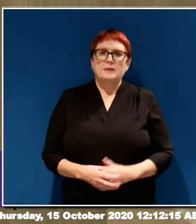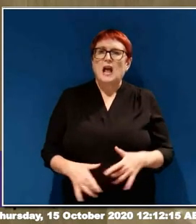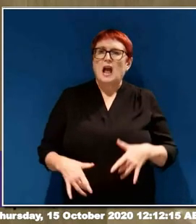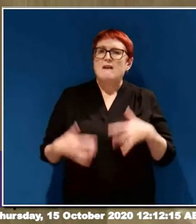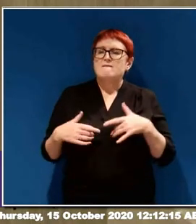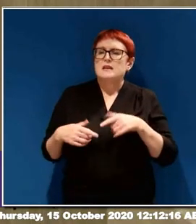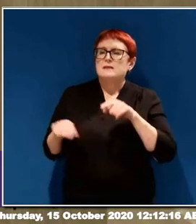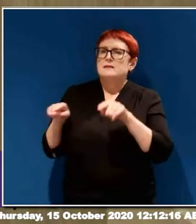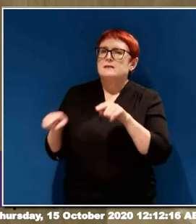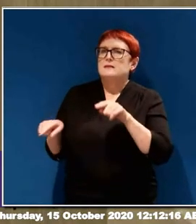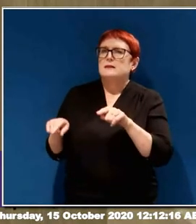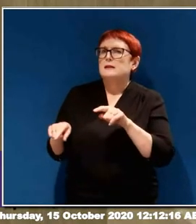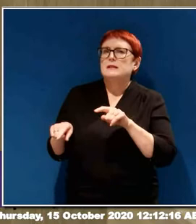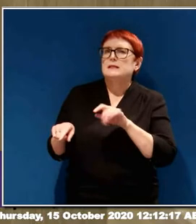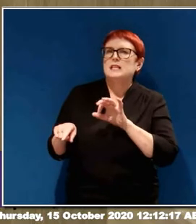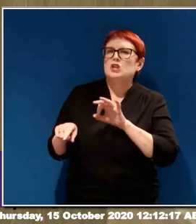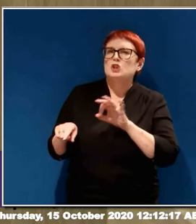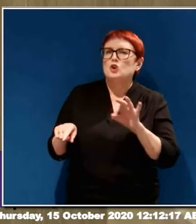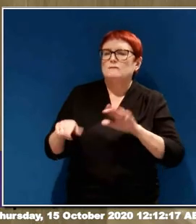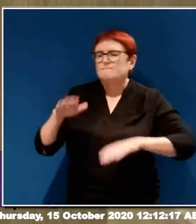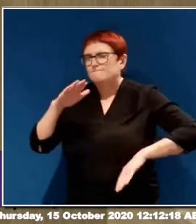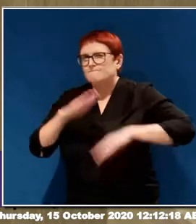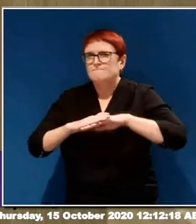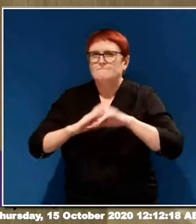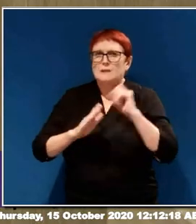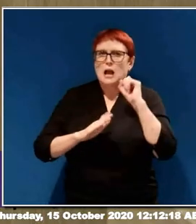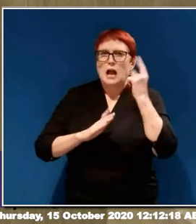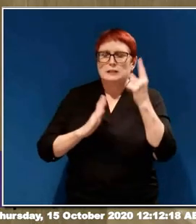guidelines, ways of doing things.